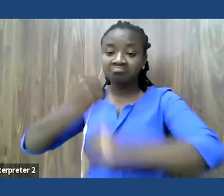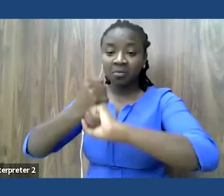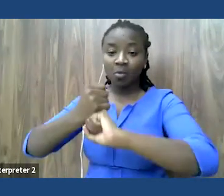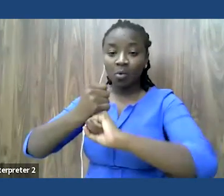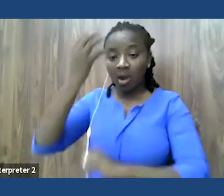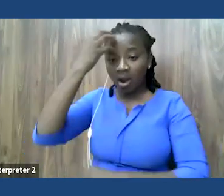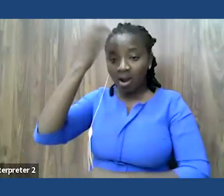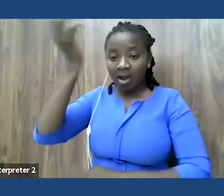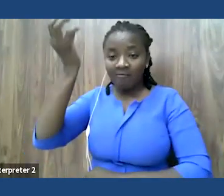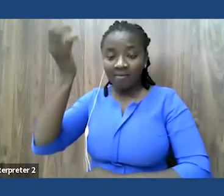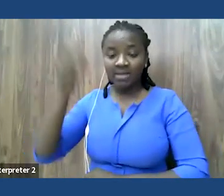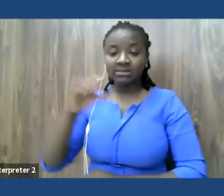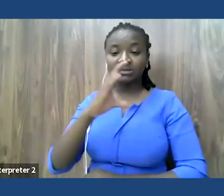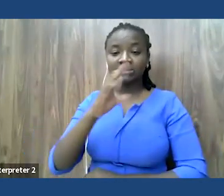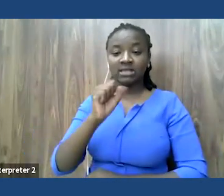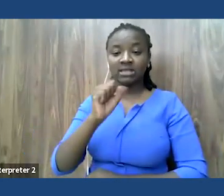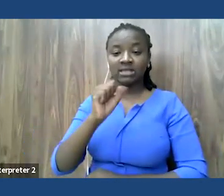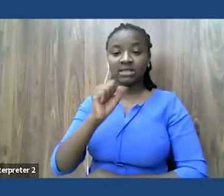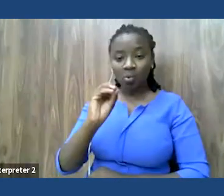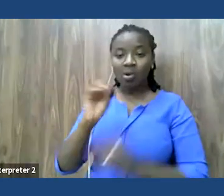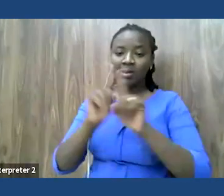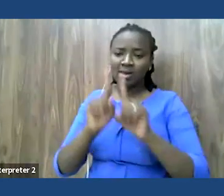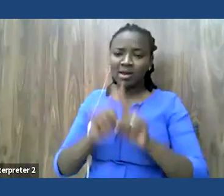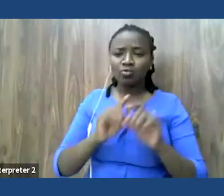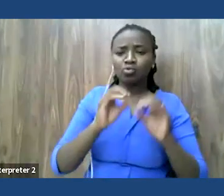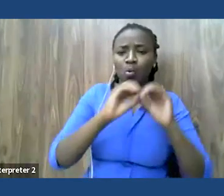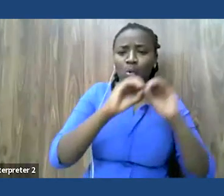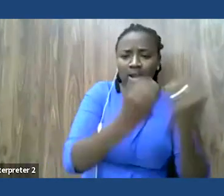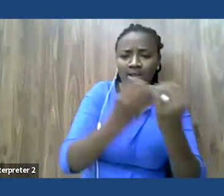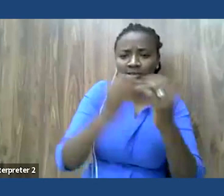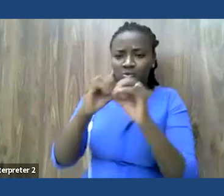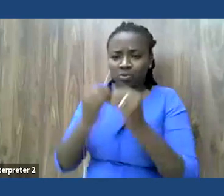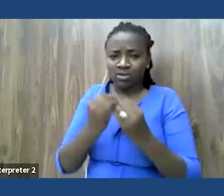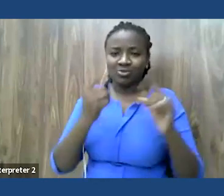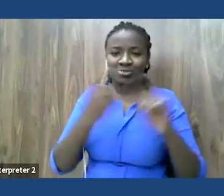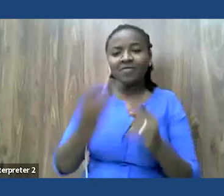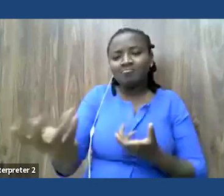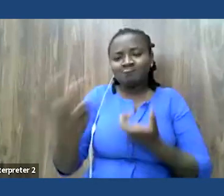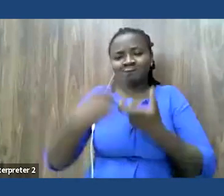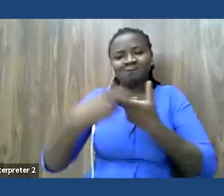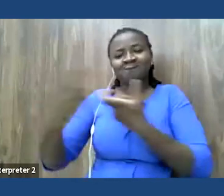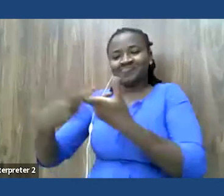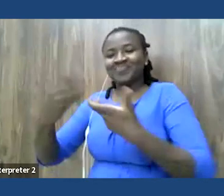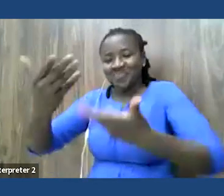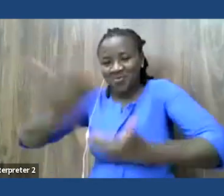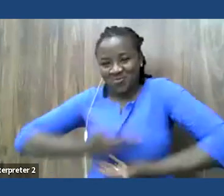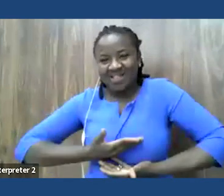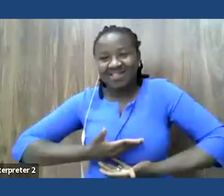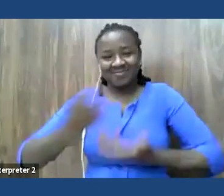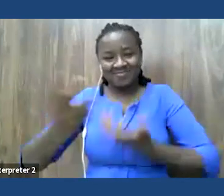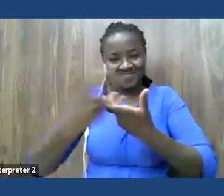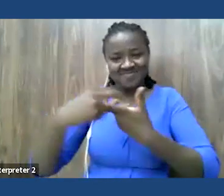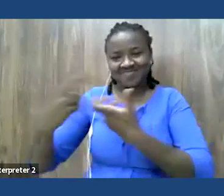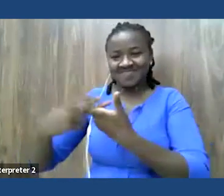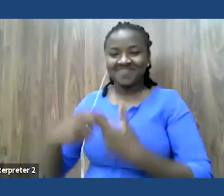sector. And we need more help. More people to join us. Yeah.